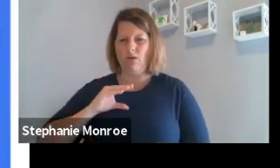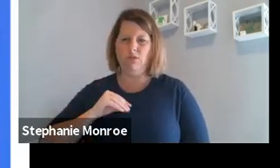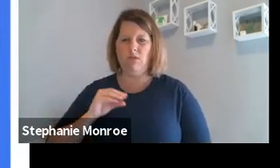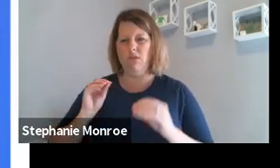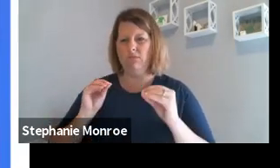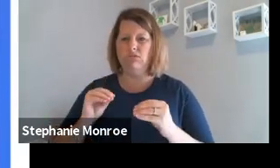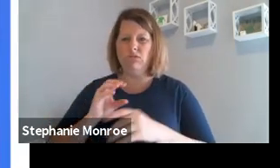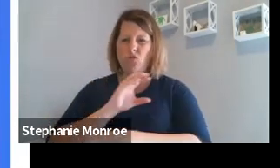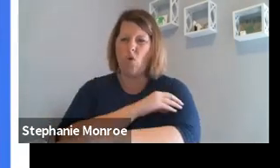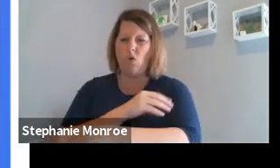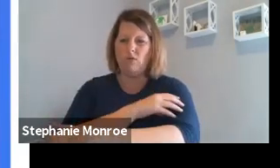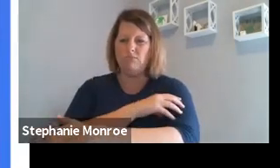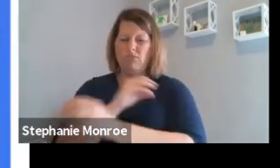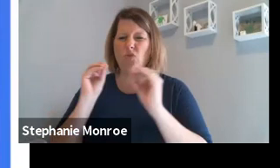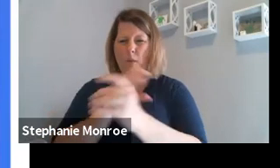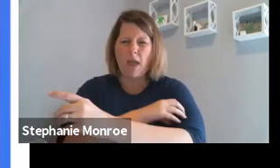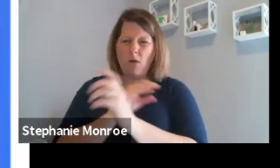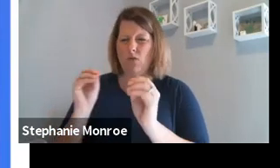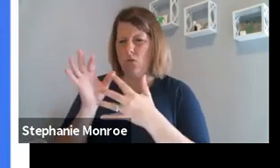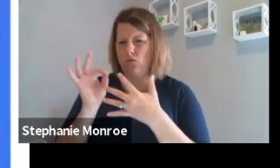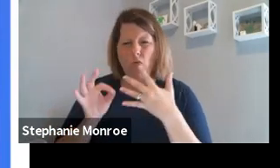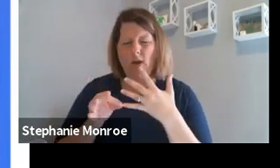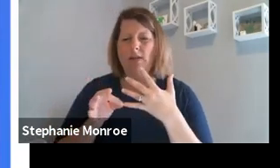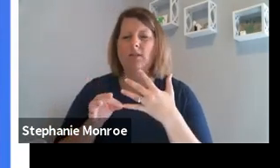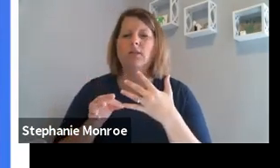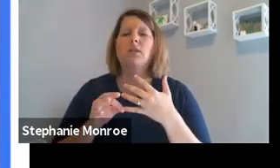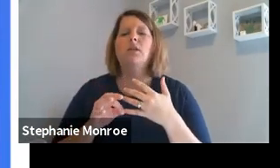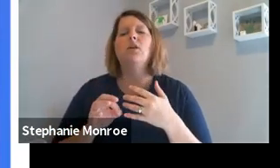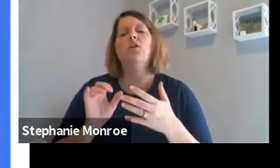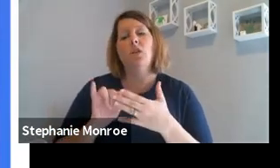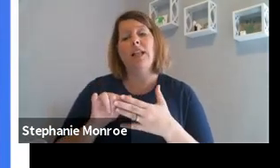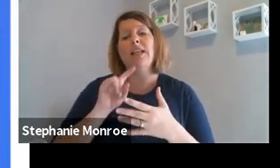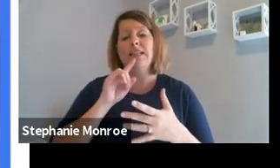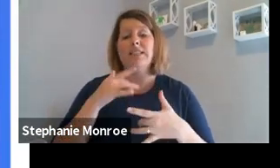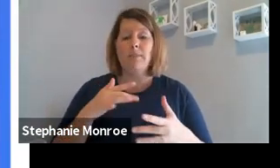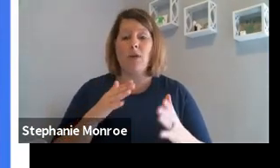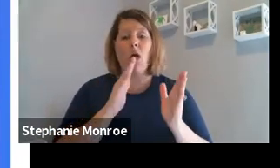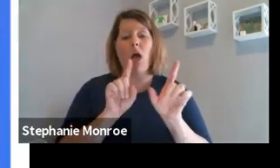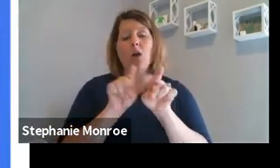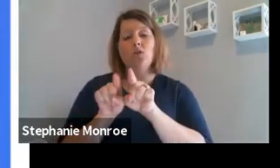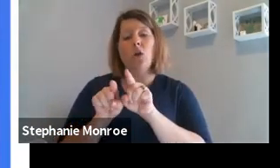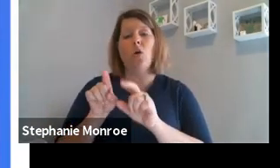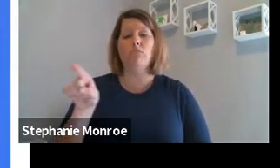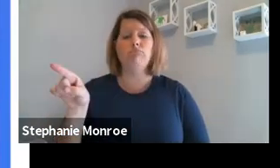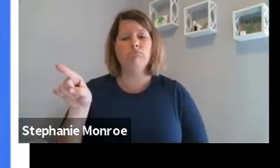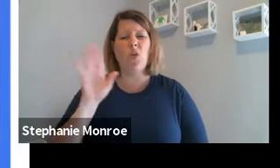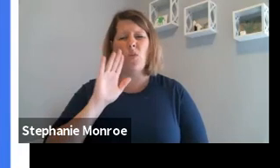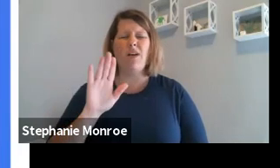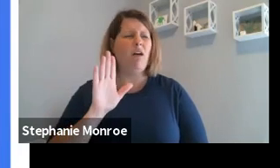So, it is very typical for batterers to deny their behavior, and to blame the victim. These are two things that occur normally simultaneously,